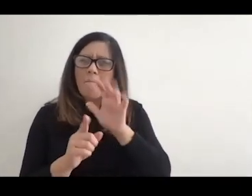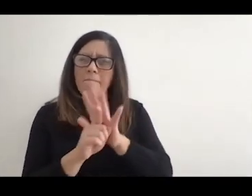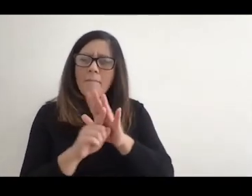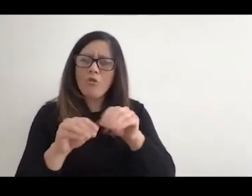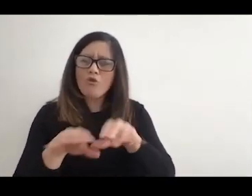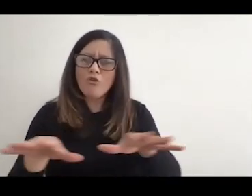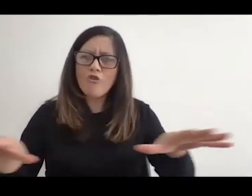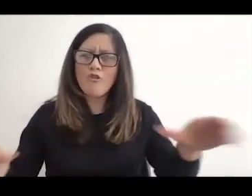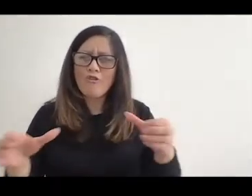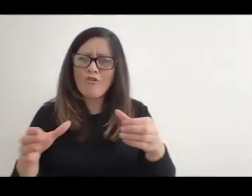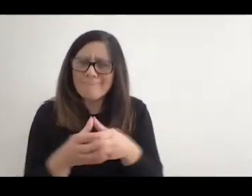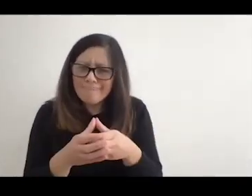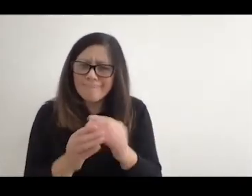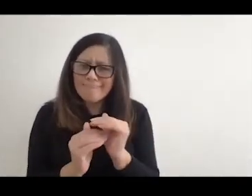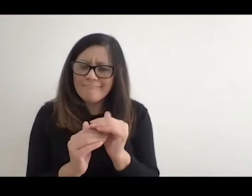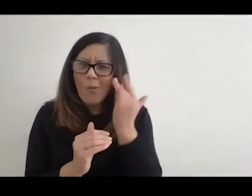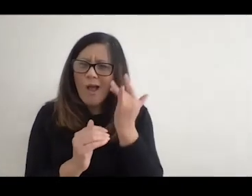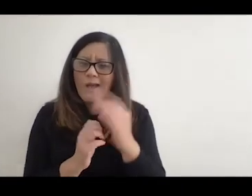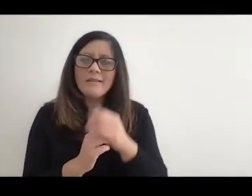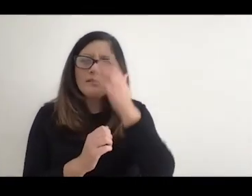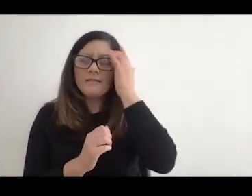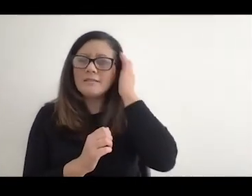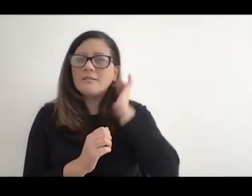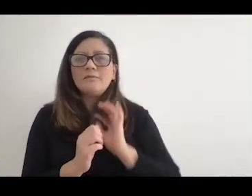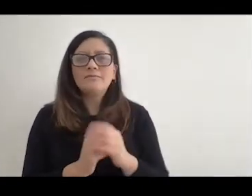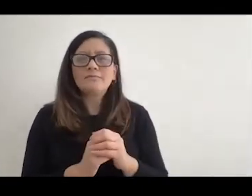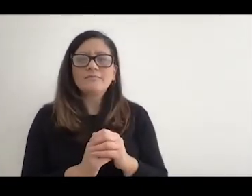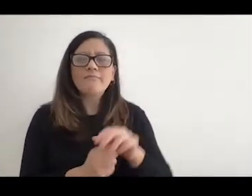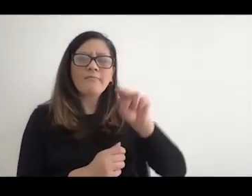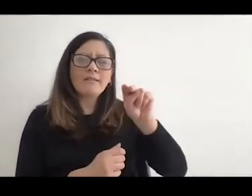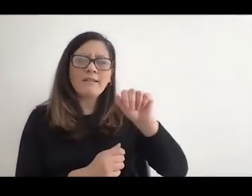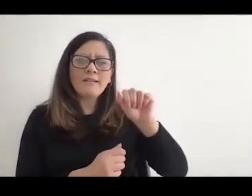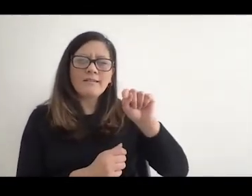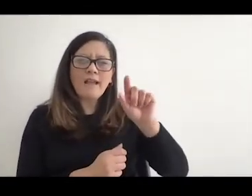With all of the beautiful designers. Natalie Wright highlighted